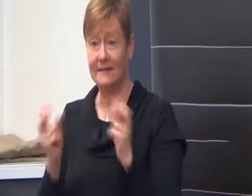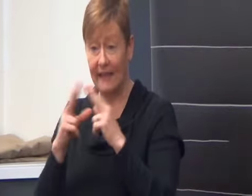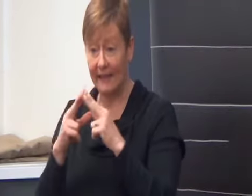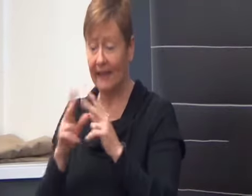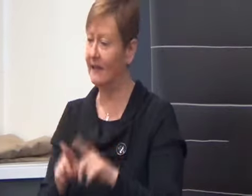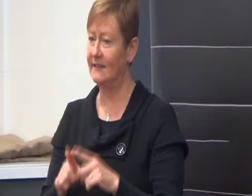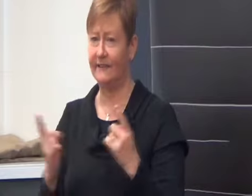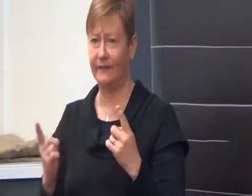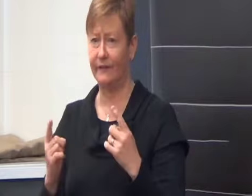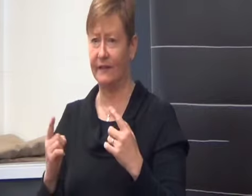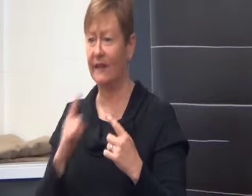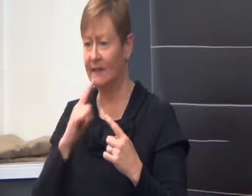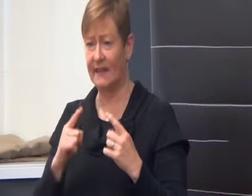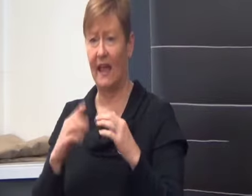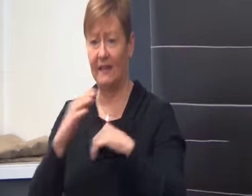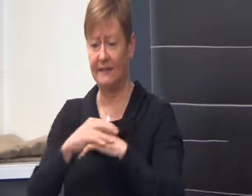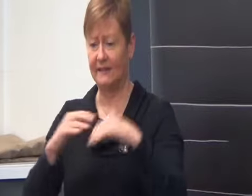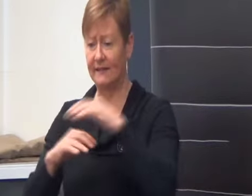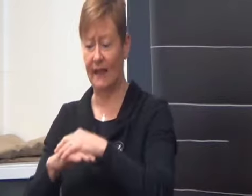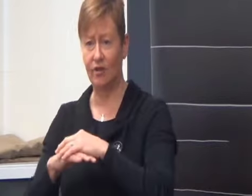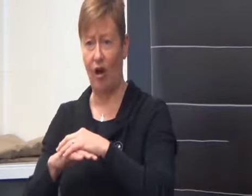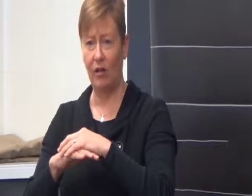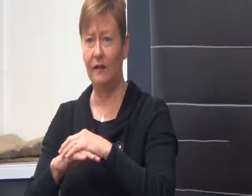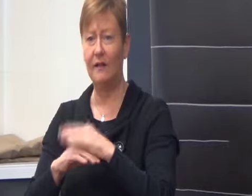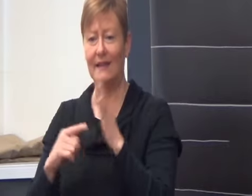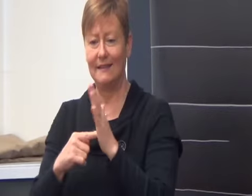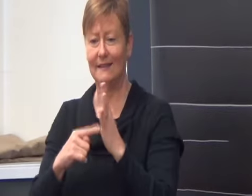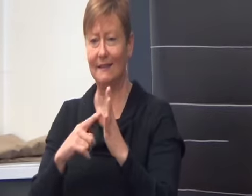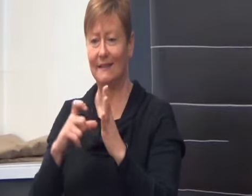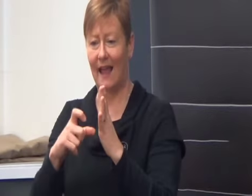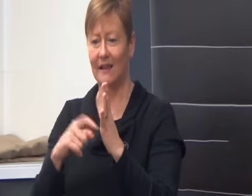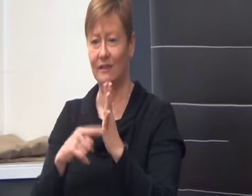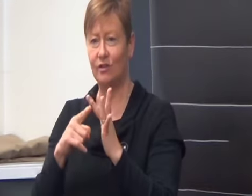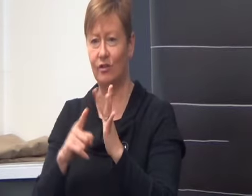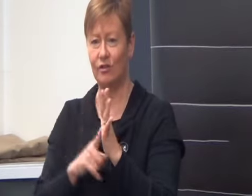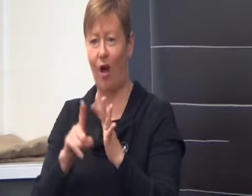terminology in different parts of Australia. It's worth knowing that in Melbourne that's the terminology that we use (tactile), but